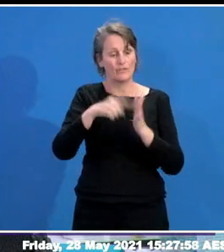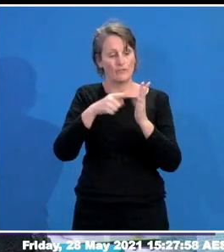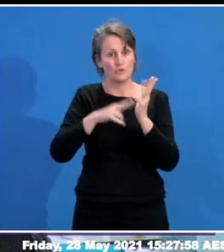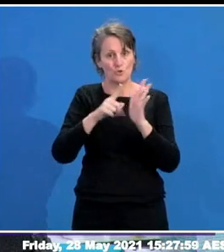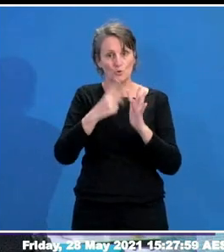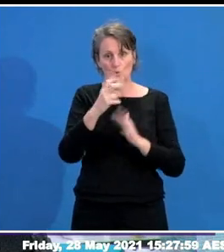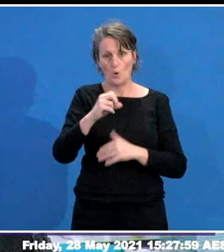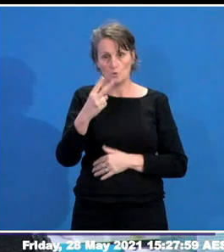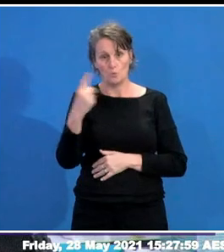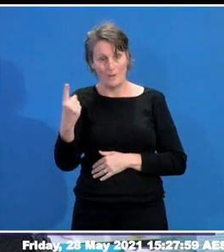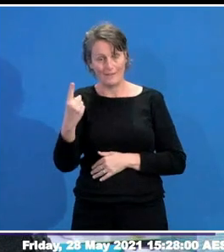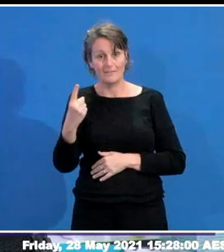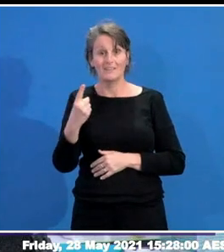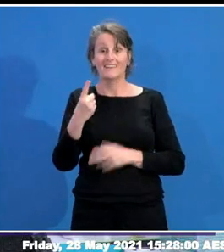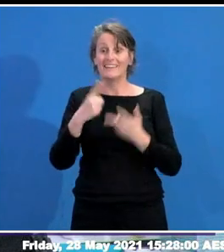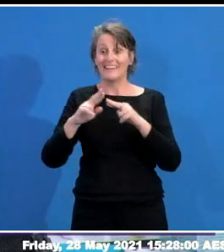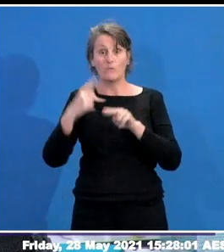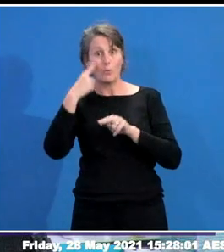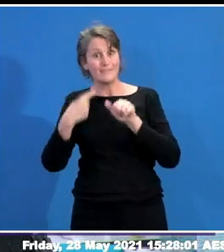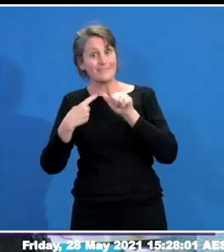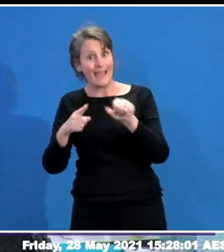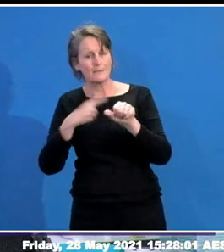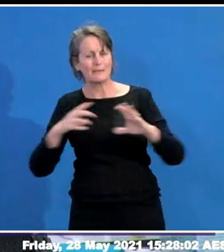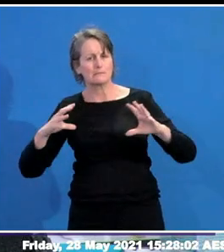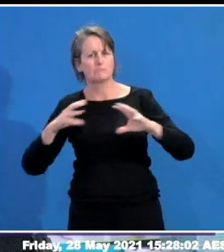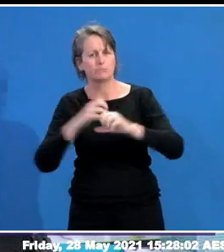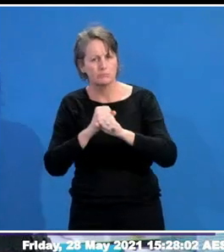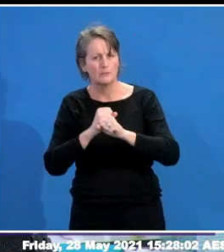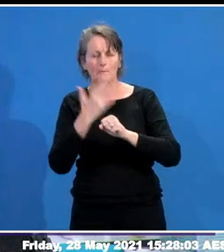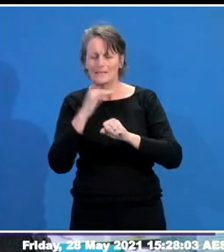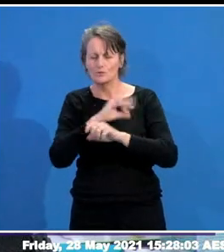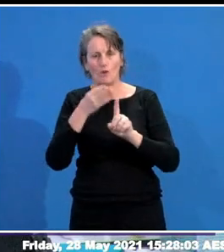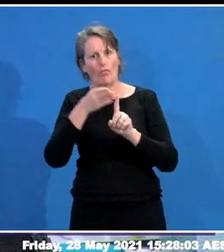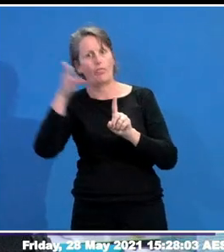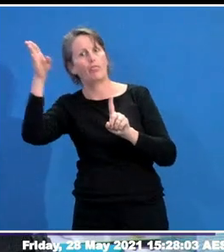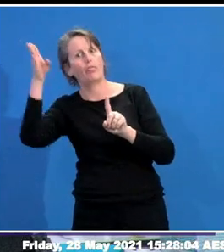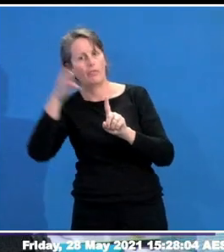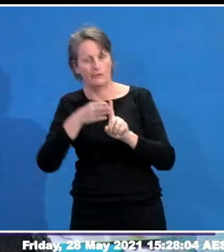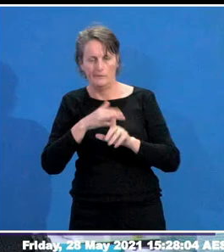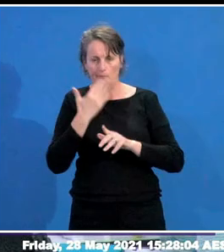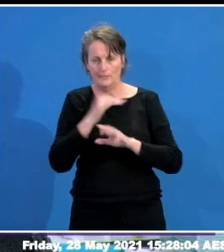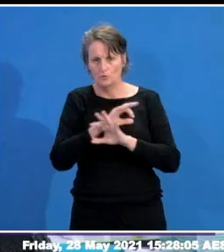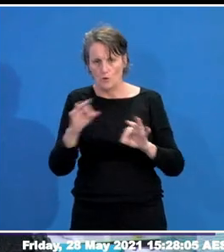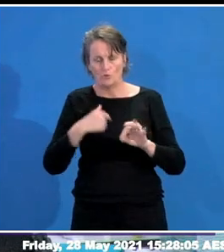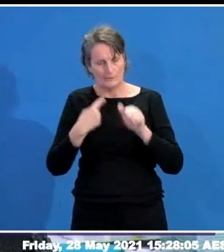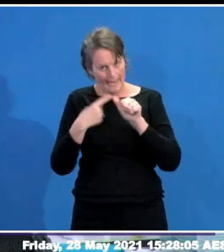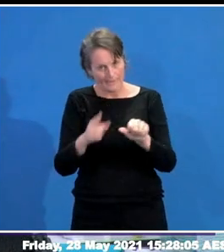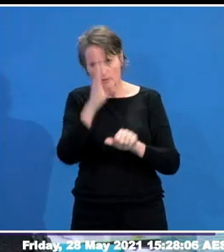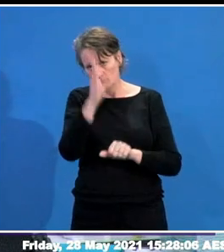The answers should be targeted and concise and not address additional or unnecessary matters.